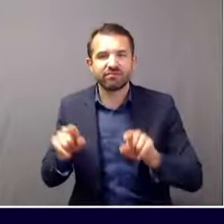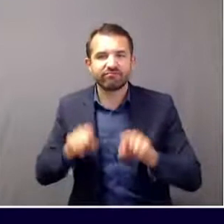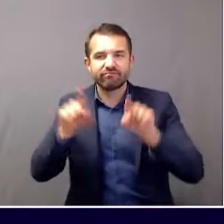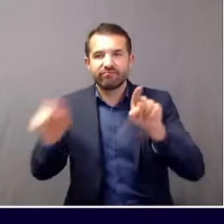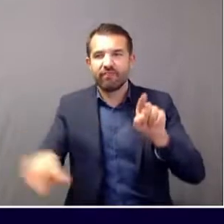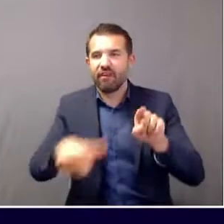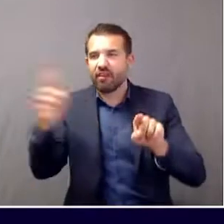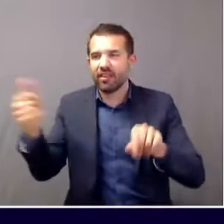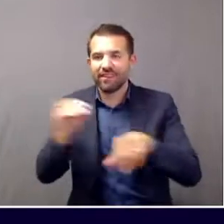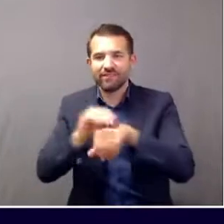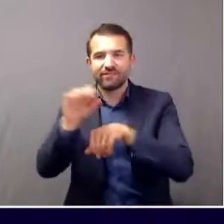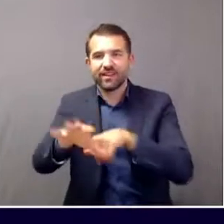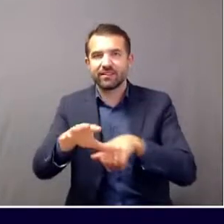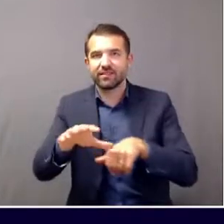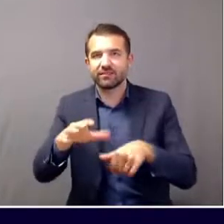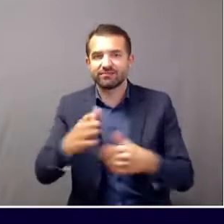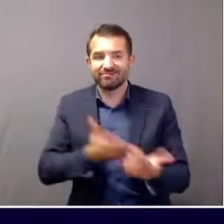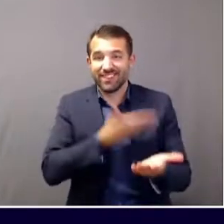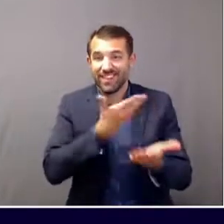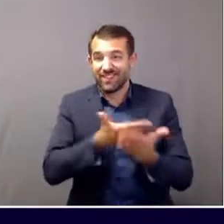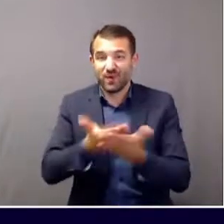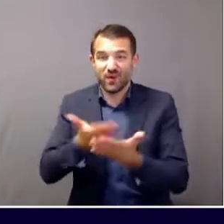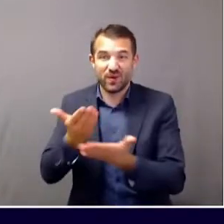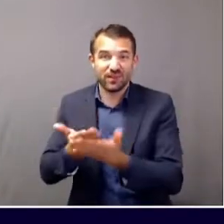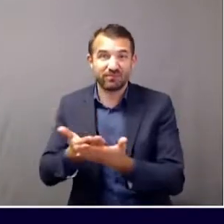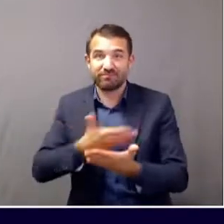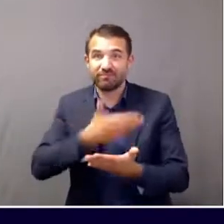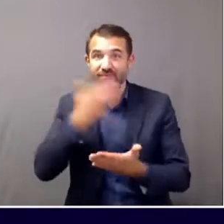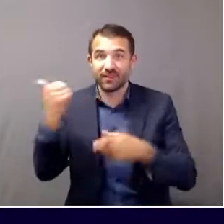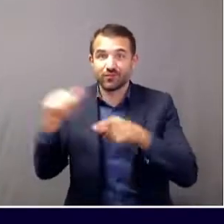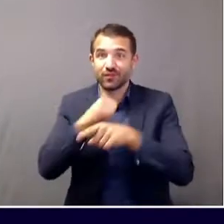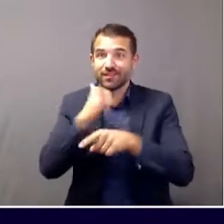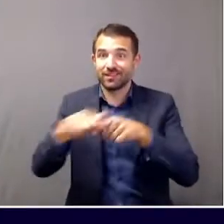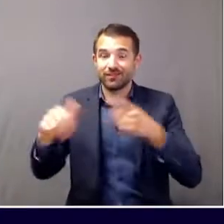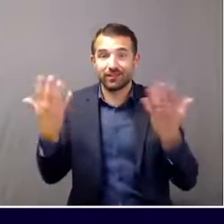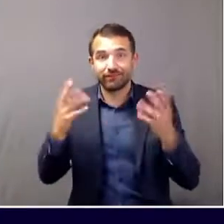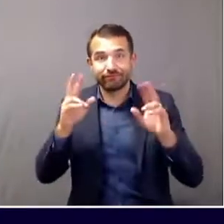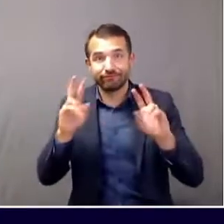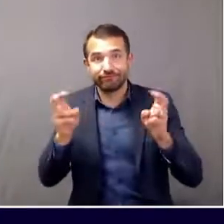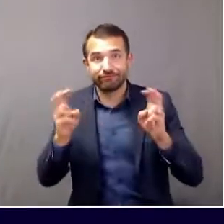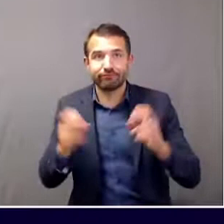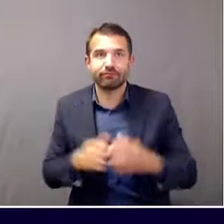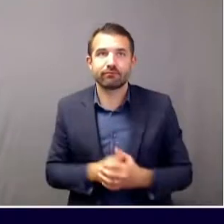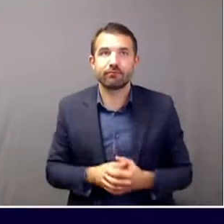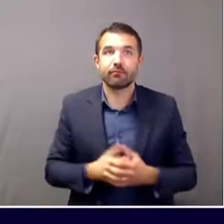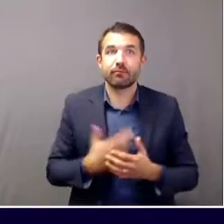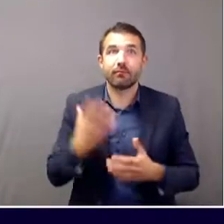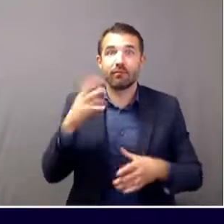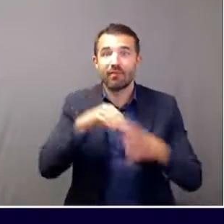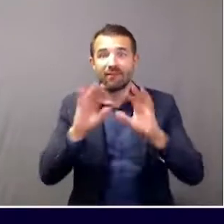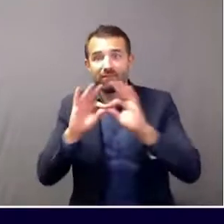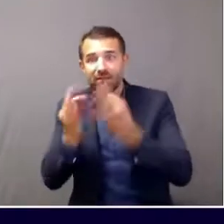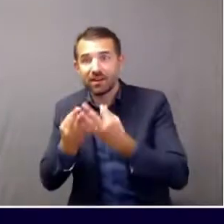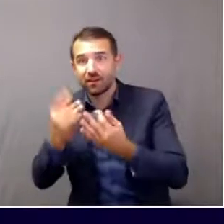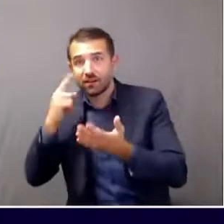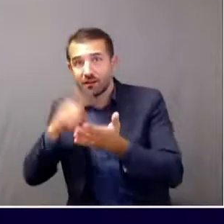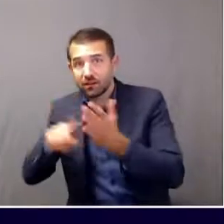at best practices running them by stakeholders in this case his